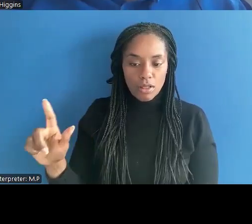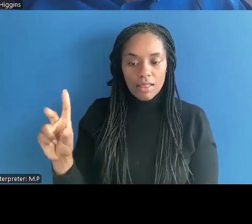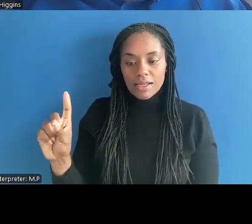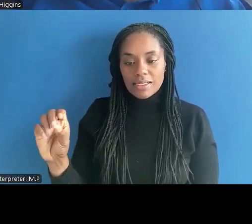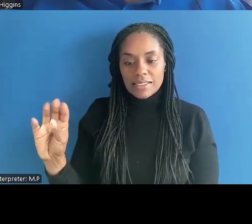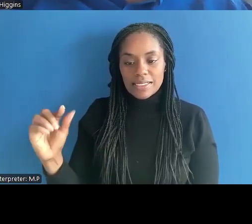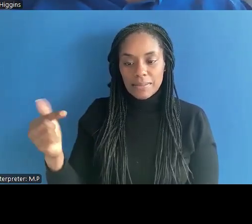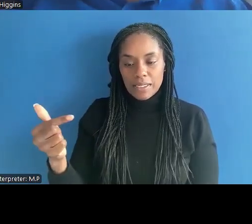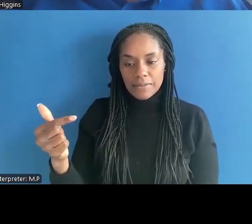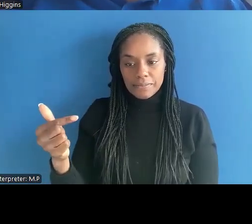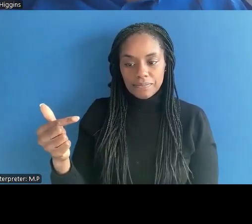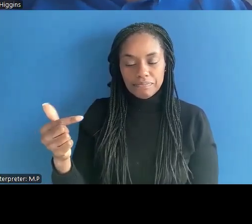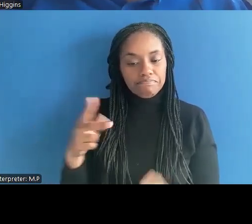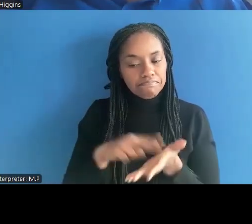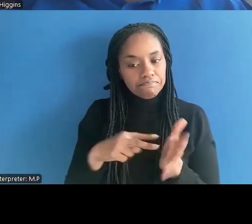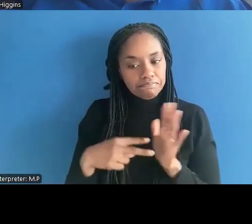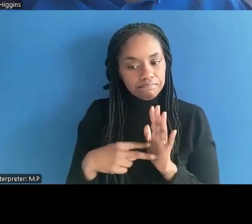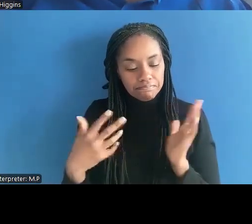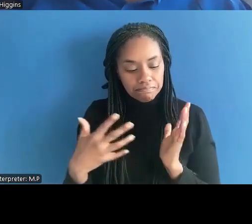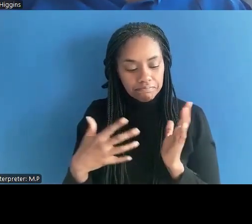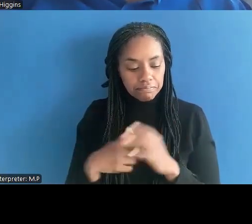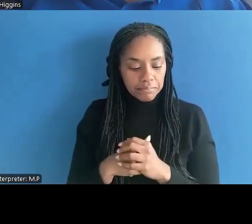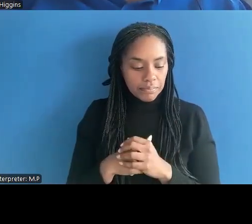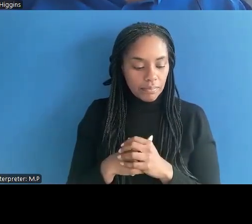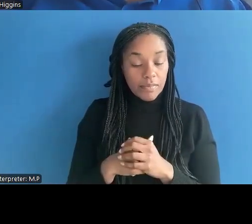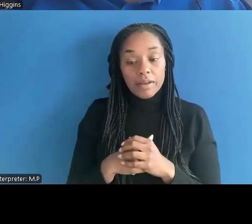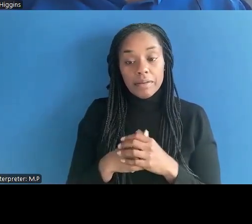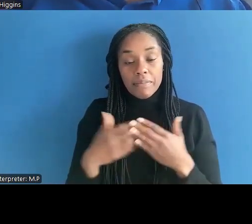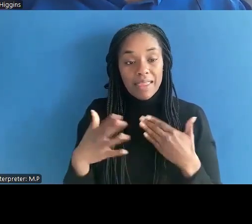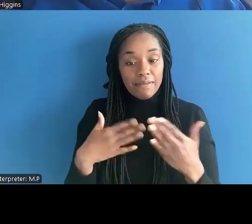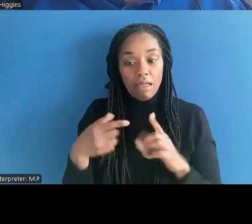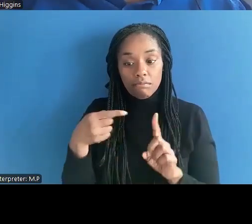What institutional deeming is, is that even though the person resides in the community,